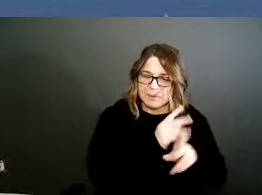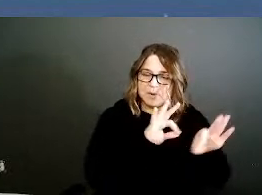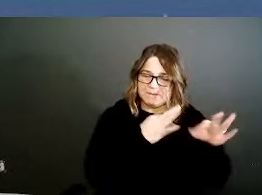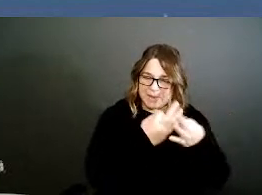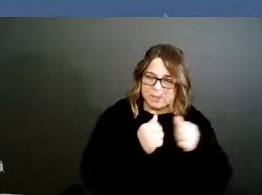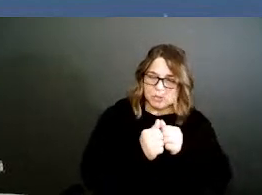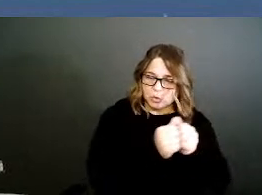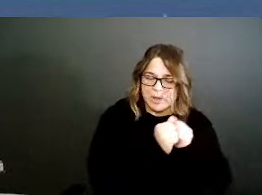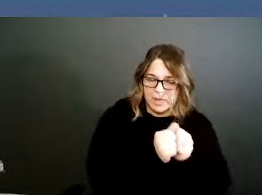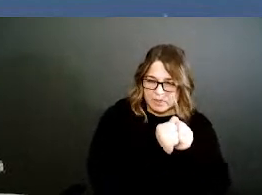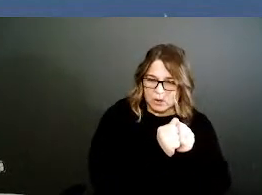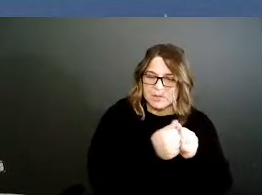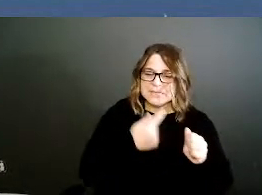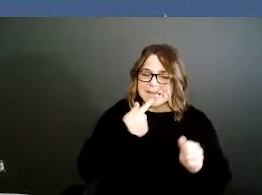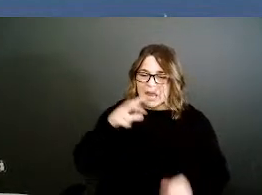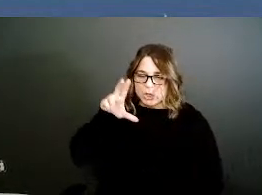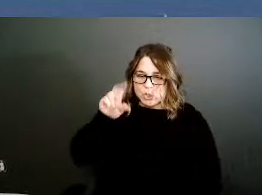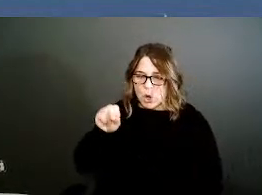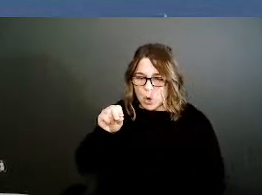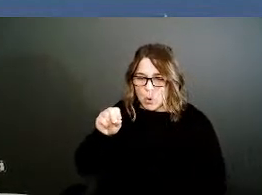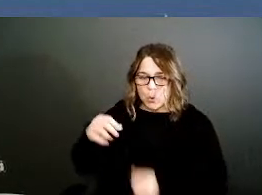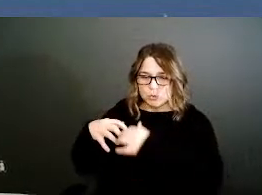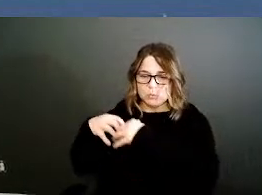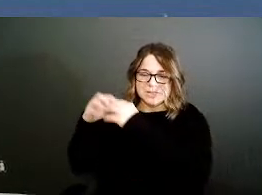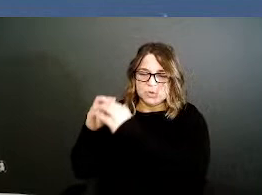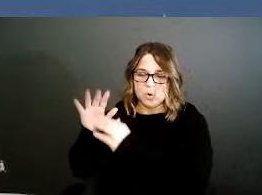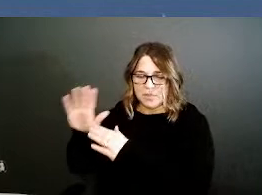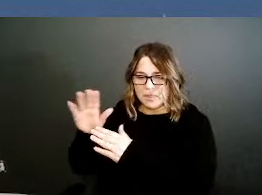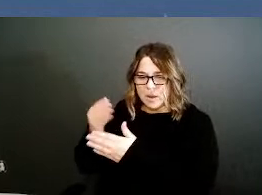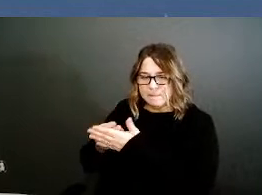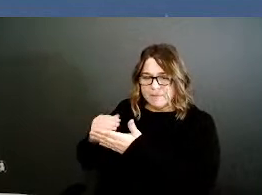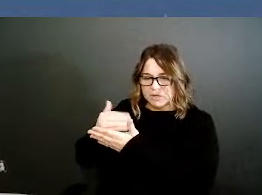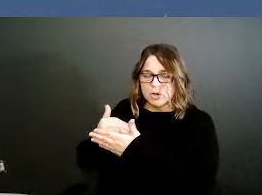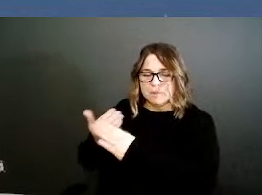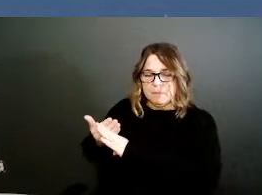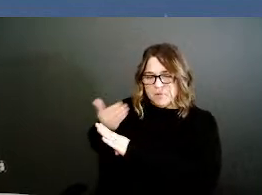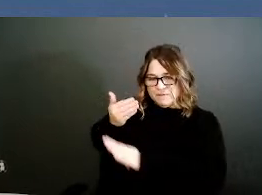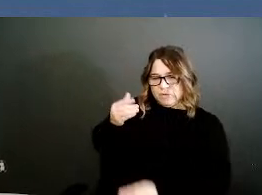BUDGET TO PRE-GEORGE FLOYD MURDER LEVELS. SAY NO TO RESTORING THE MINNEAPOLIS POLICE DEPARTMENT THANK YOU.